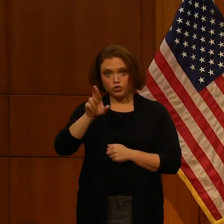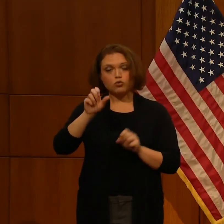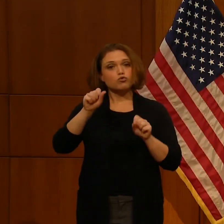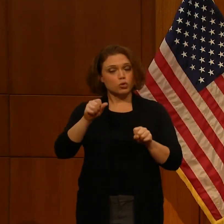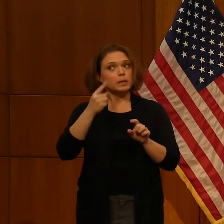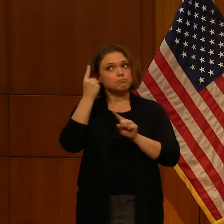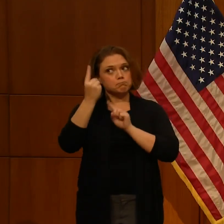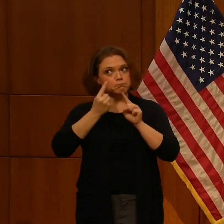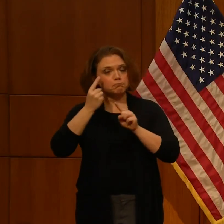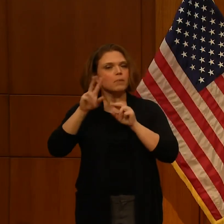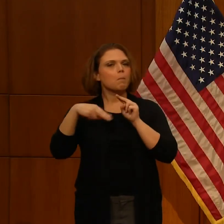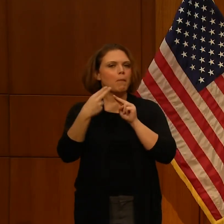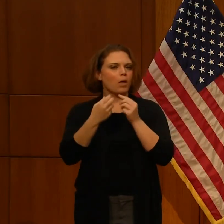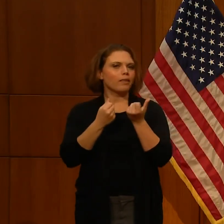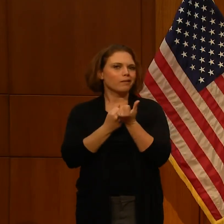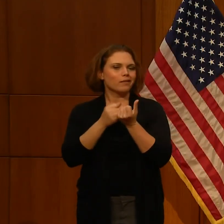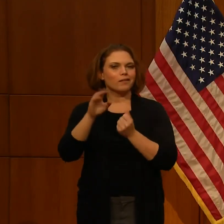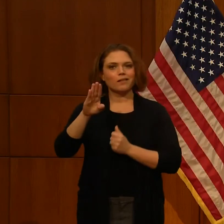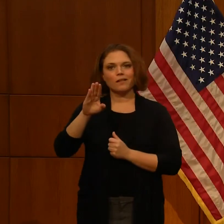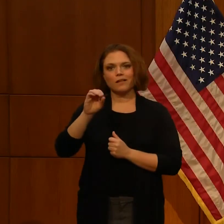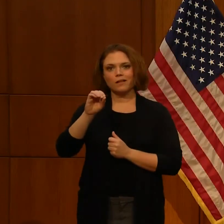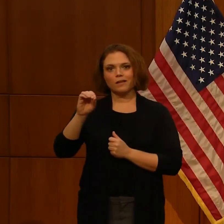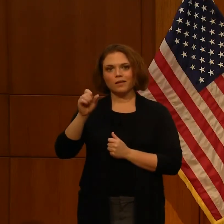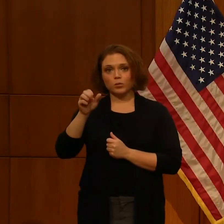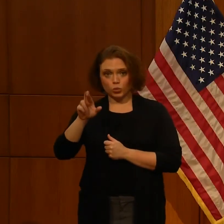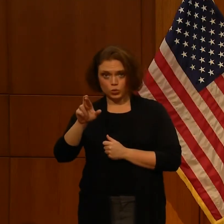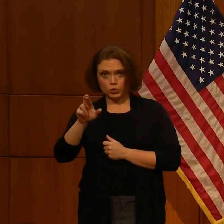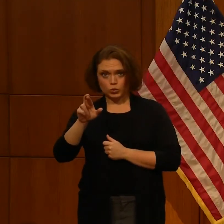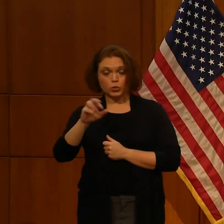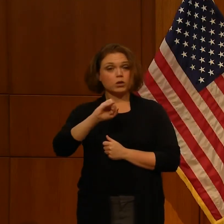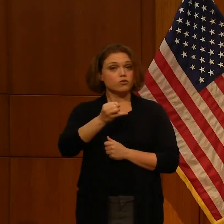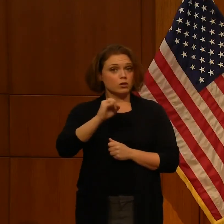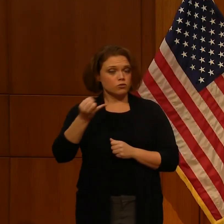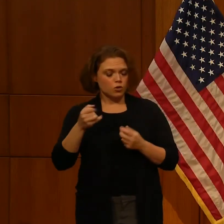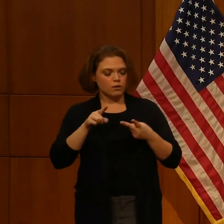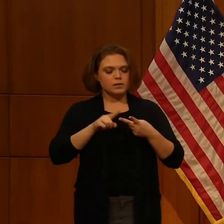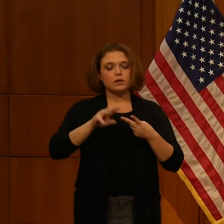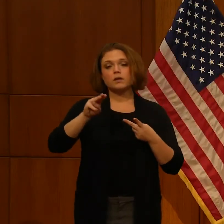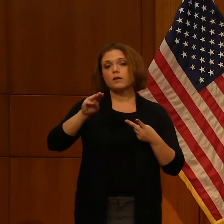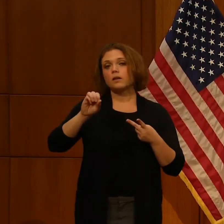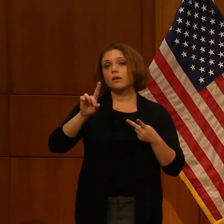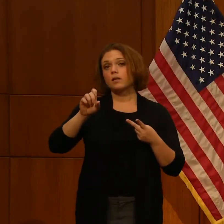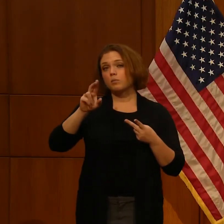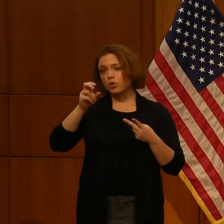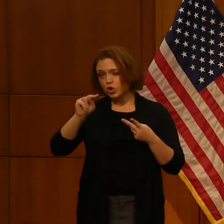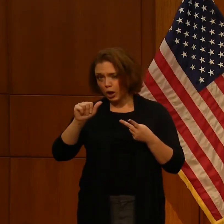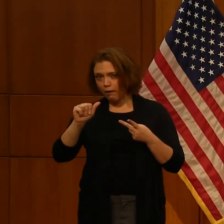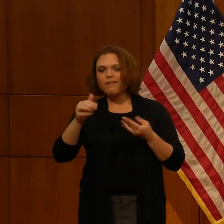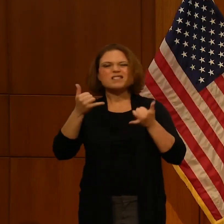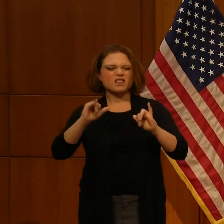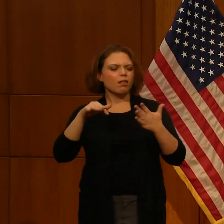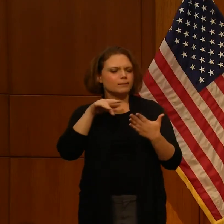NOW. MODERNA AND JOHNSON AND JOHNSON ARE STILL COLLECTING